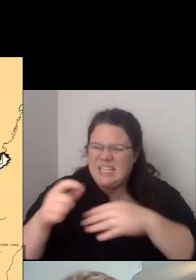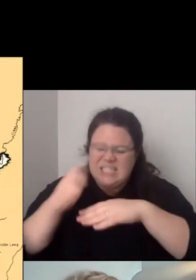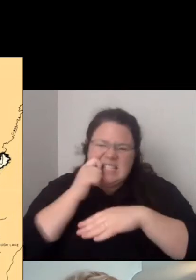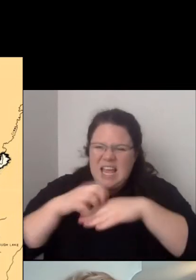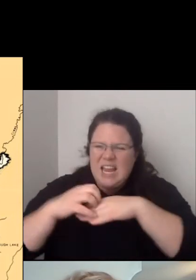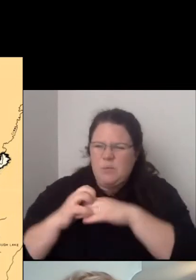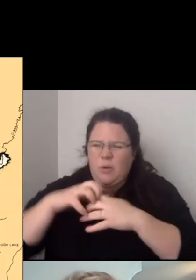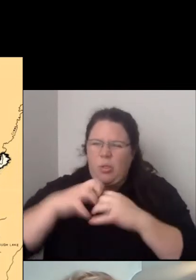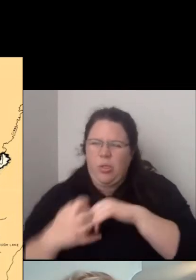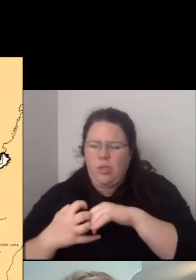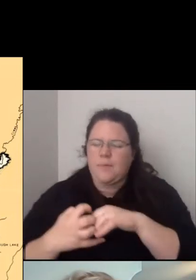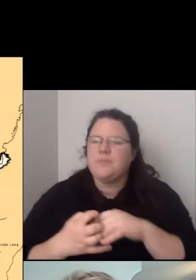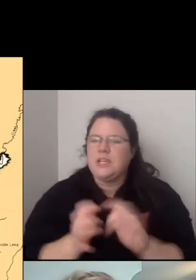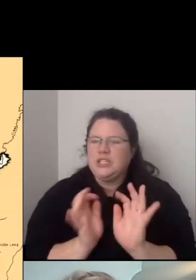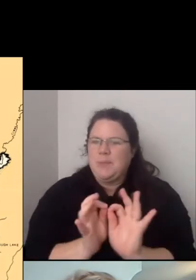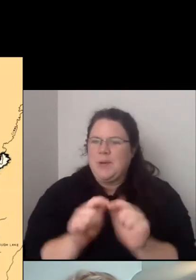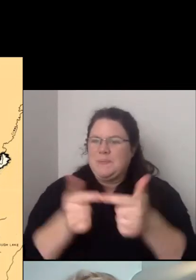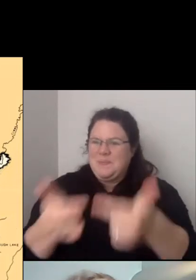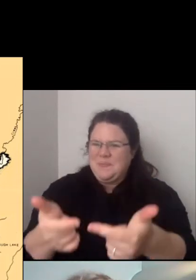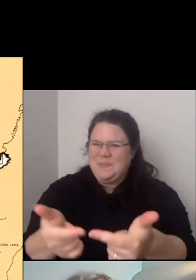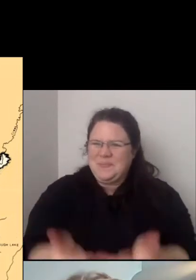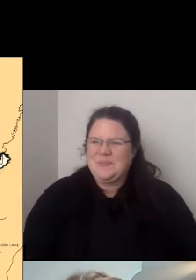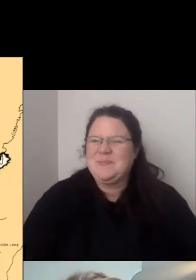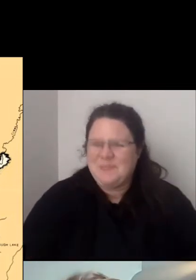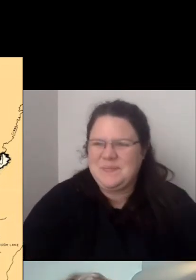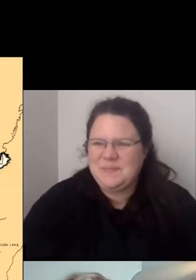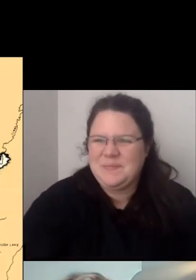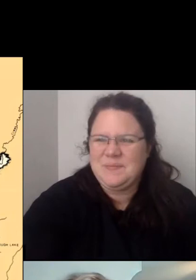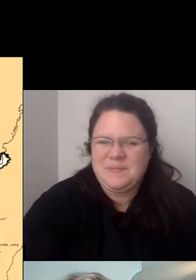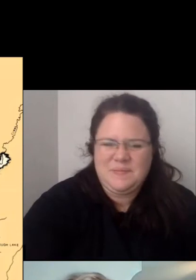And this is the first time that we have evidence for how they may have been preparing grapes.